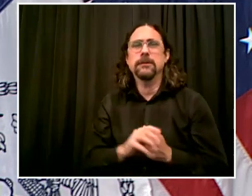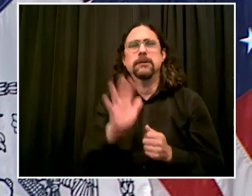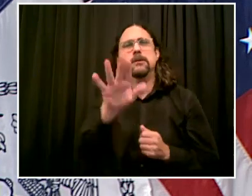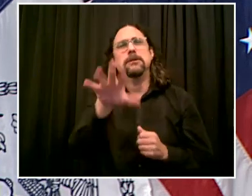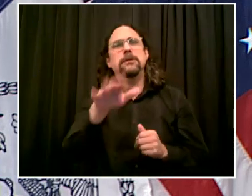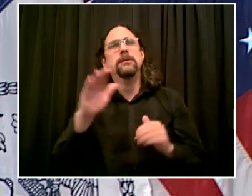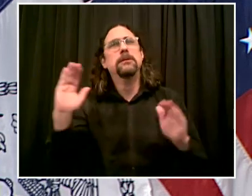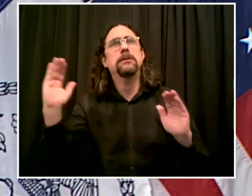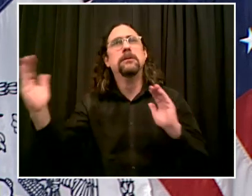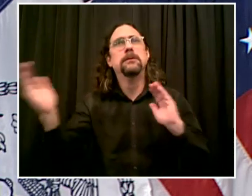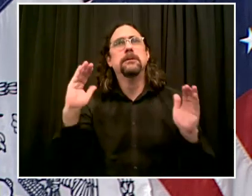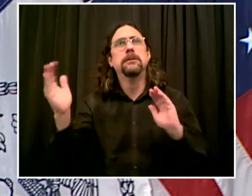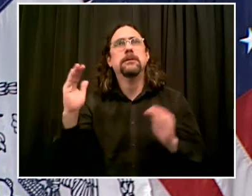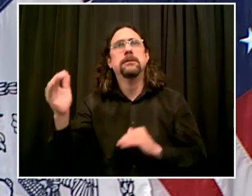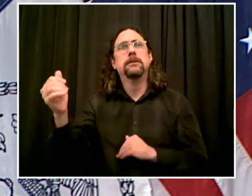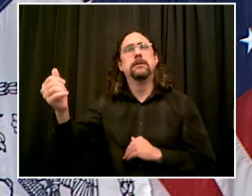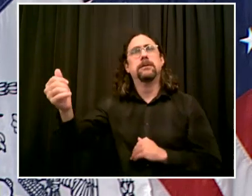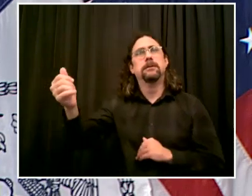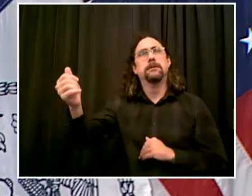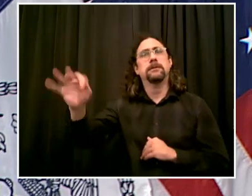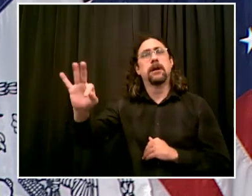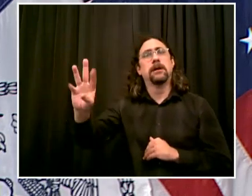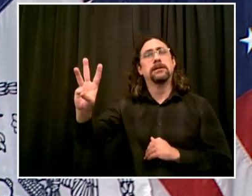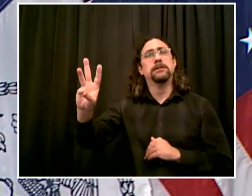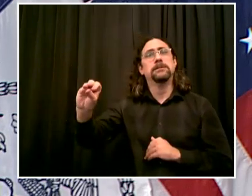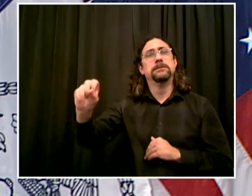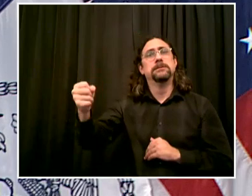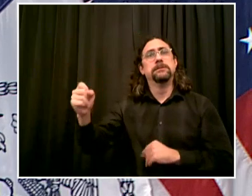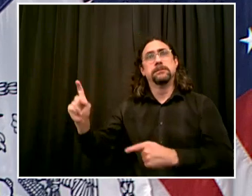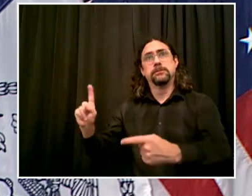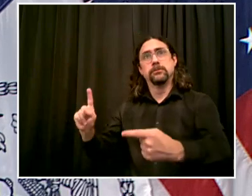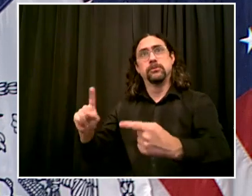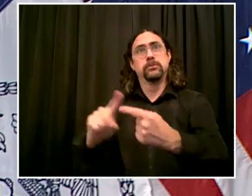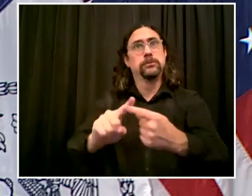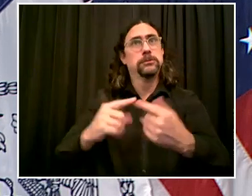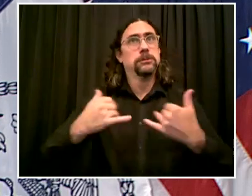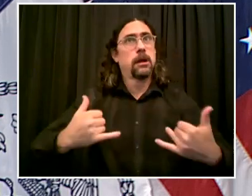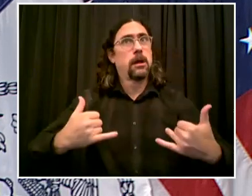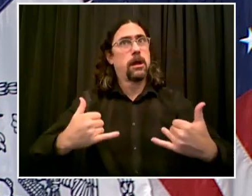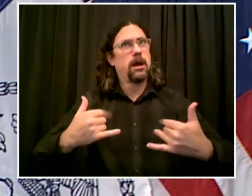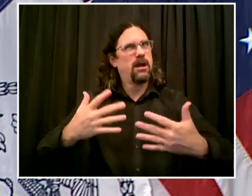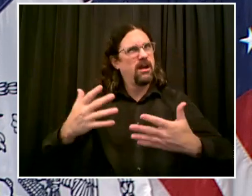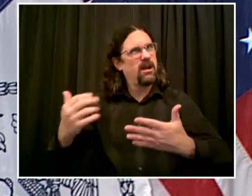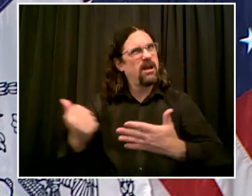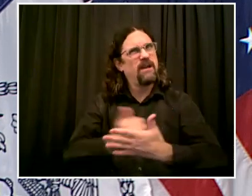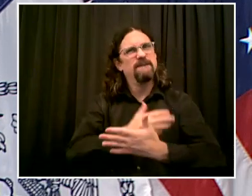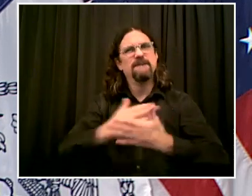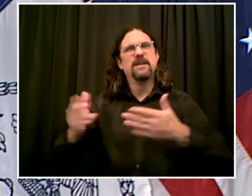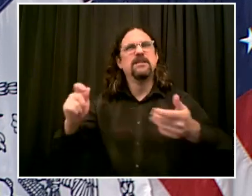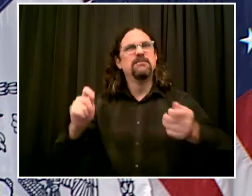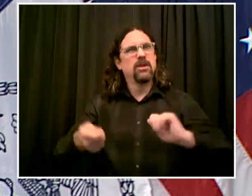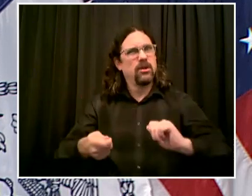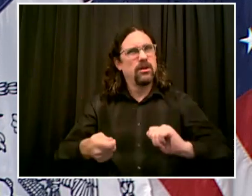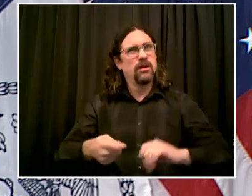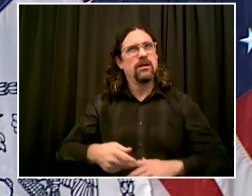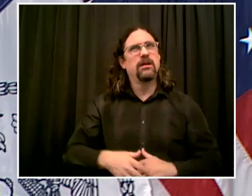EQUALITY. WE SAW EVERYDAY PEOPLE GETTING